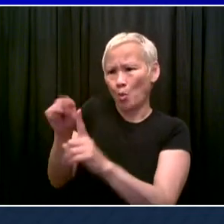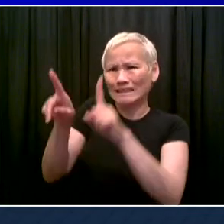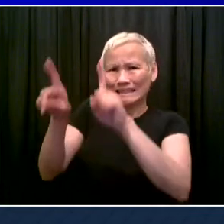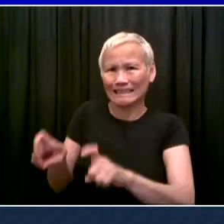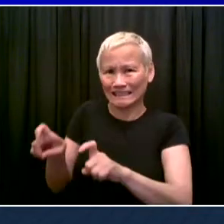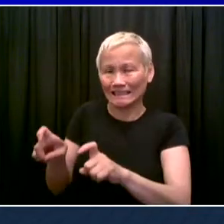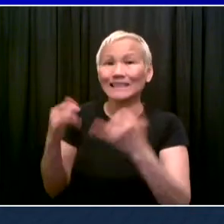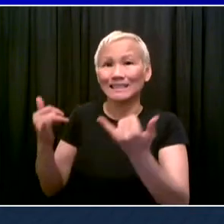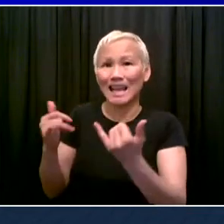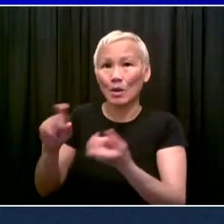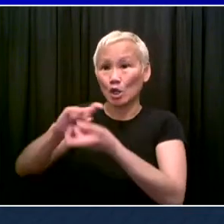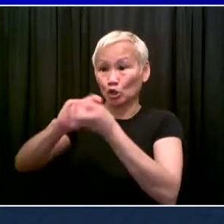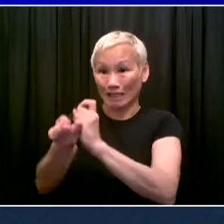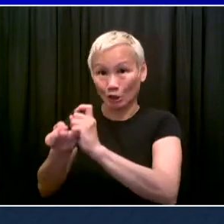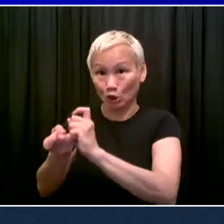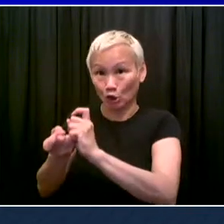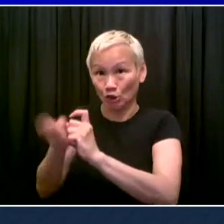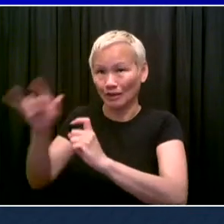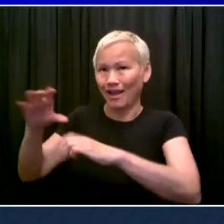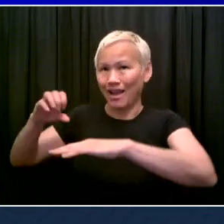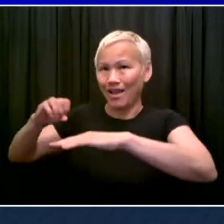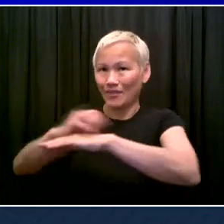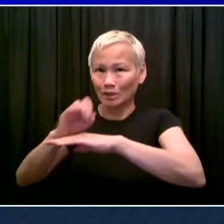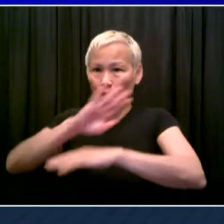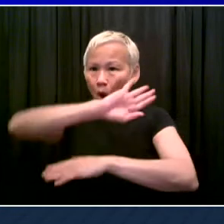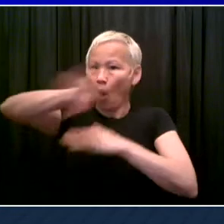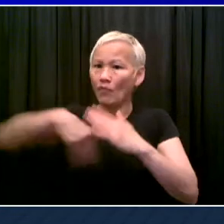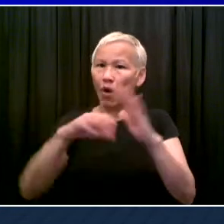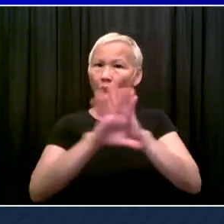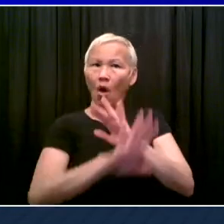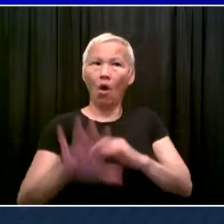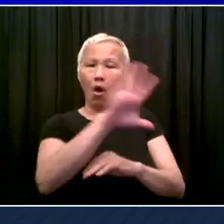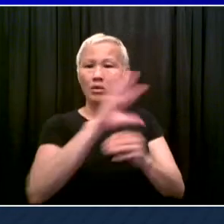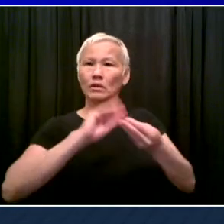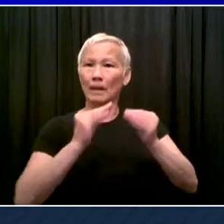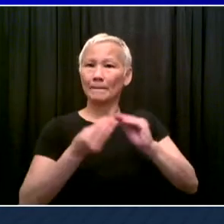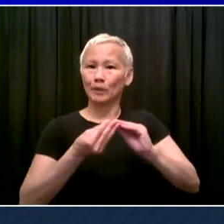YOU WL ILSEE A HIGHER POSITIVITY NUMBER BUT WE FEEL BASED ON ALL THE